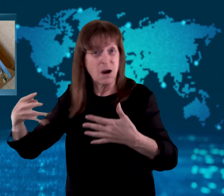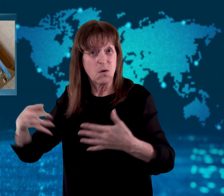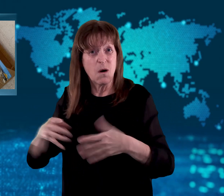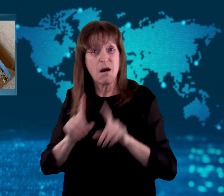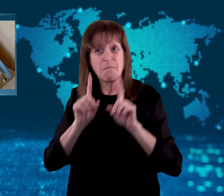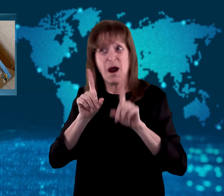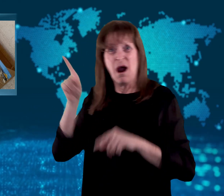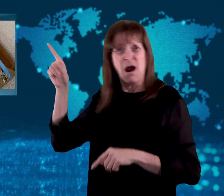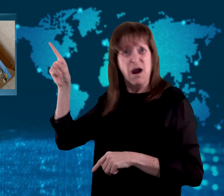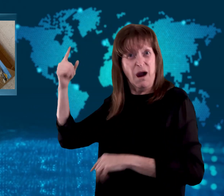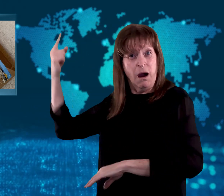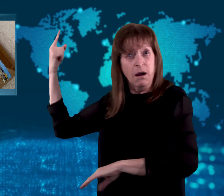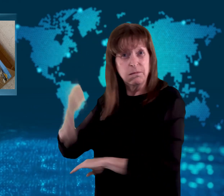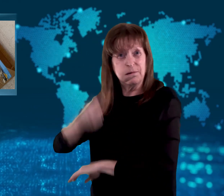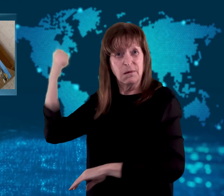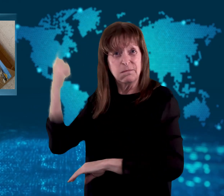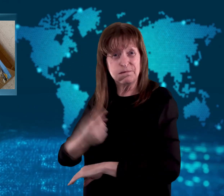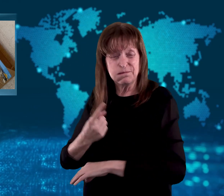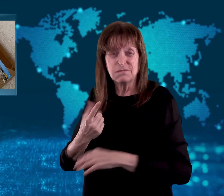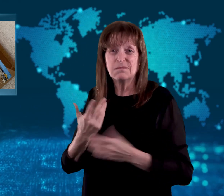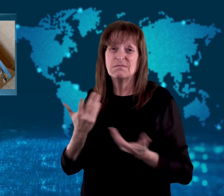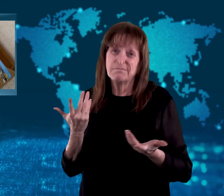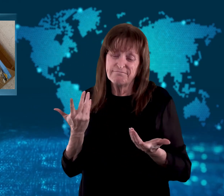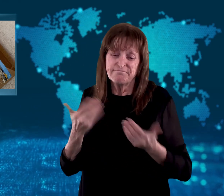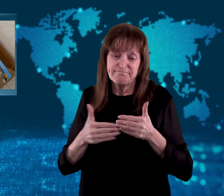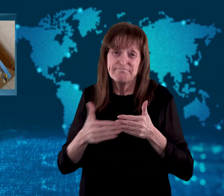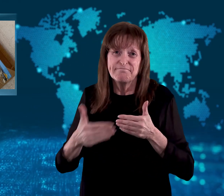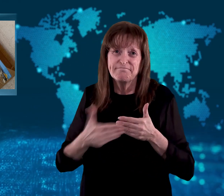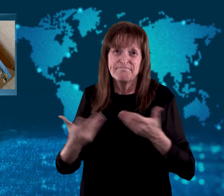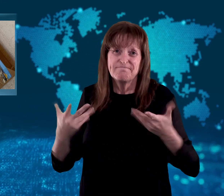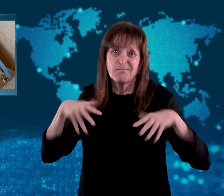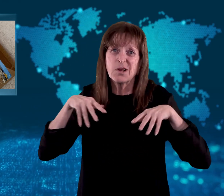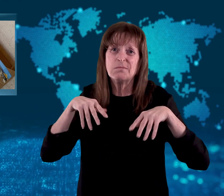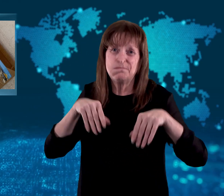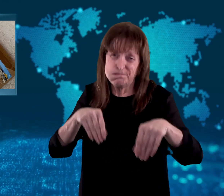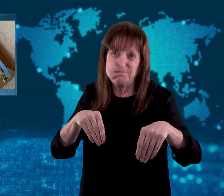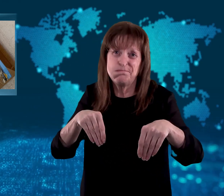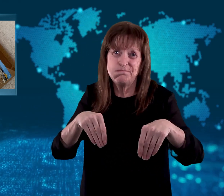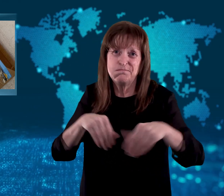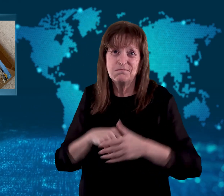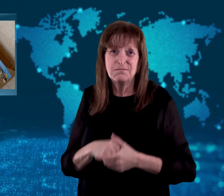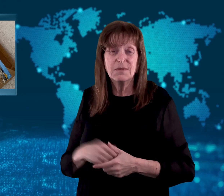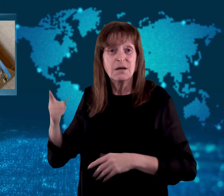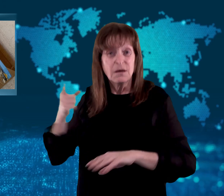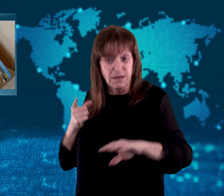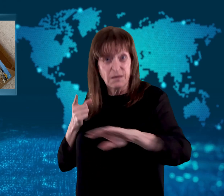The missiles hit hours after explosions occurred in Russia.